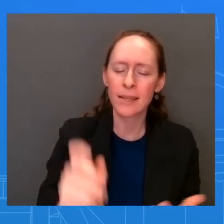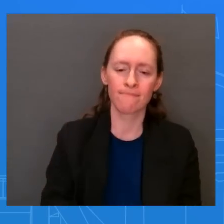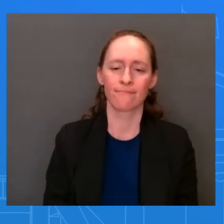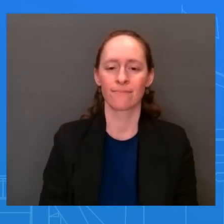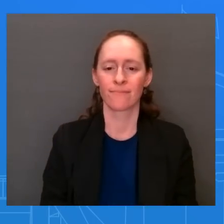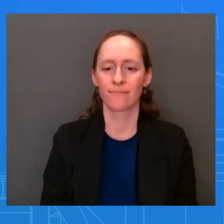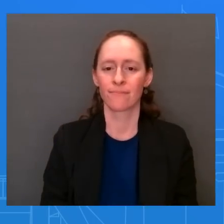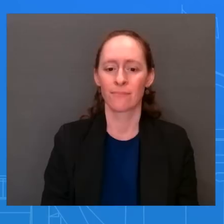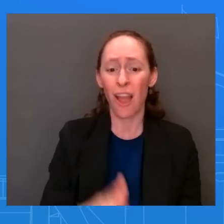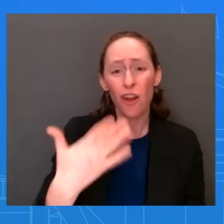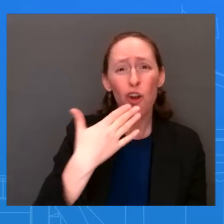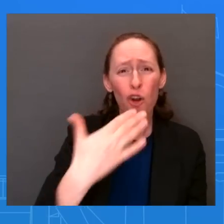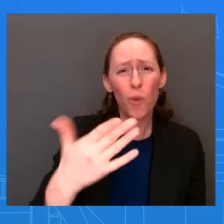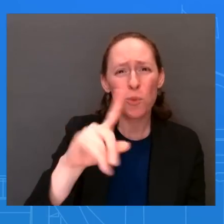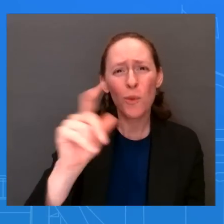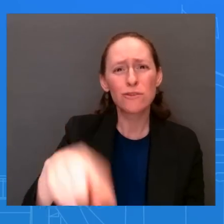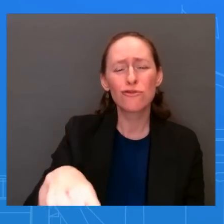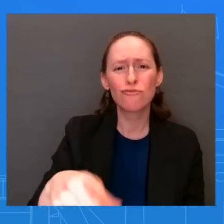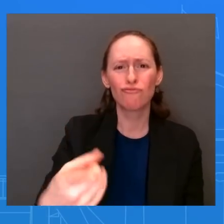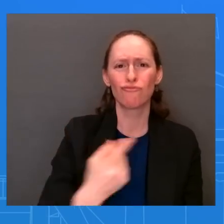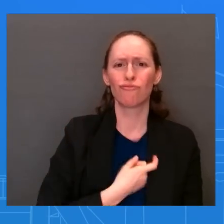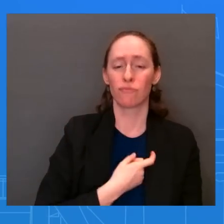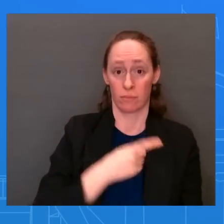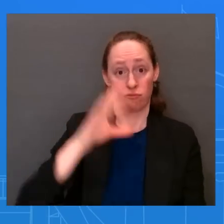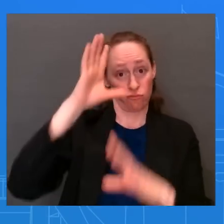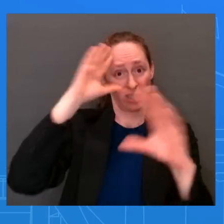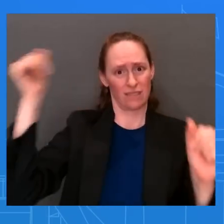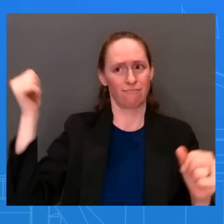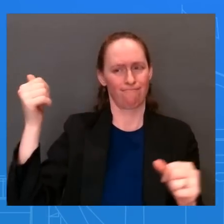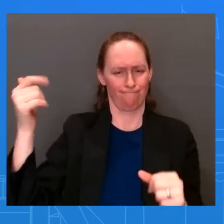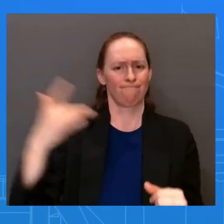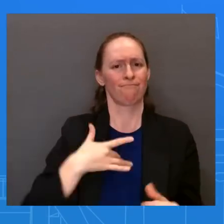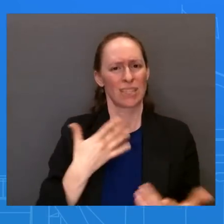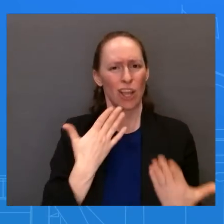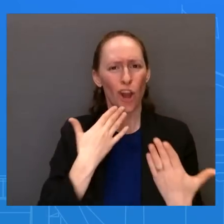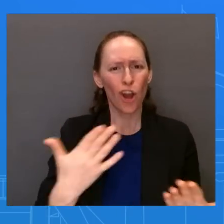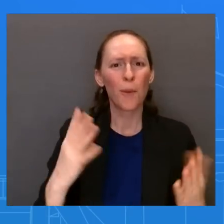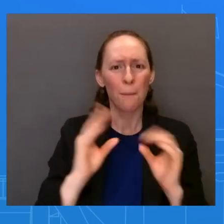with many of his counterparts that week. The summit was an effective demonstration